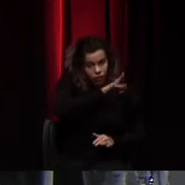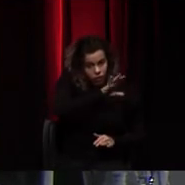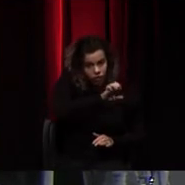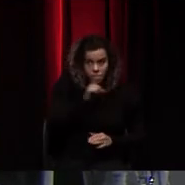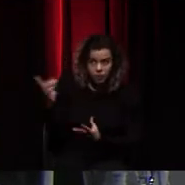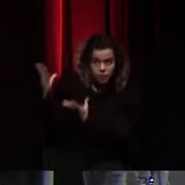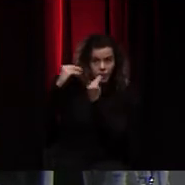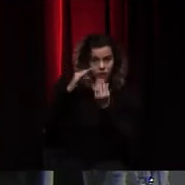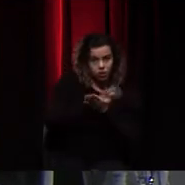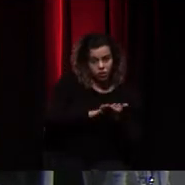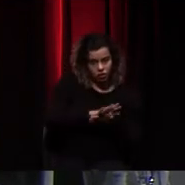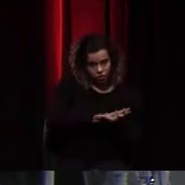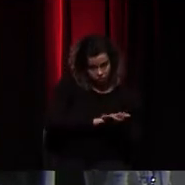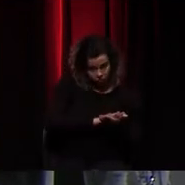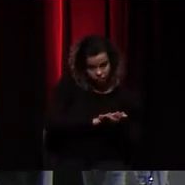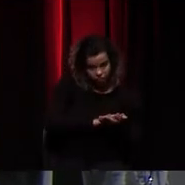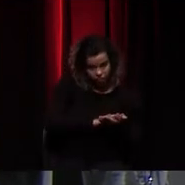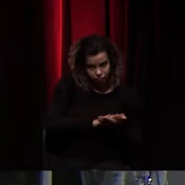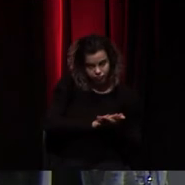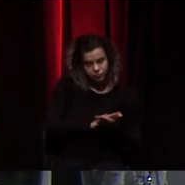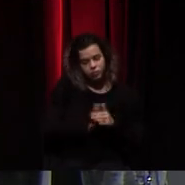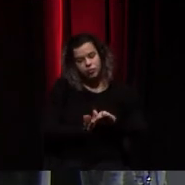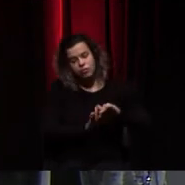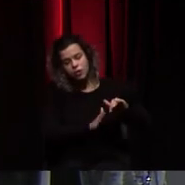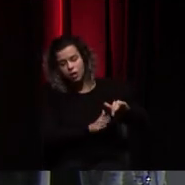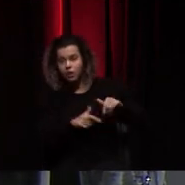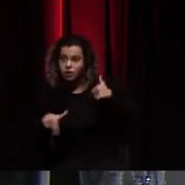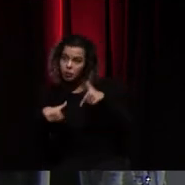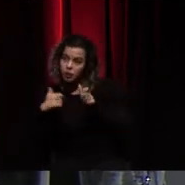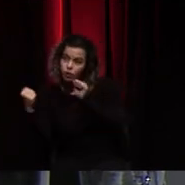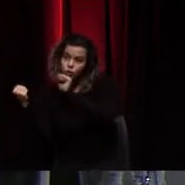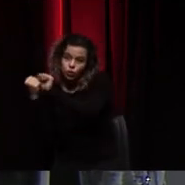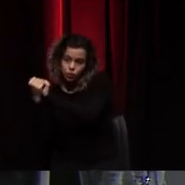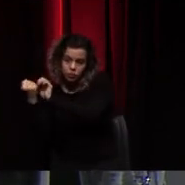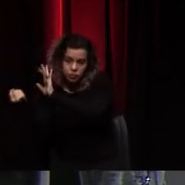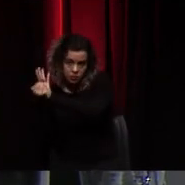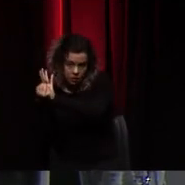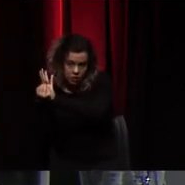Having said that, whenever we set to work with a brand, we work in different manners.